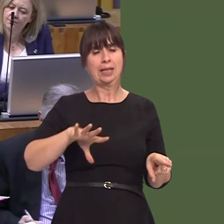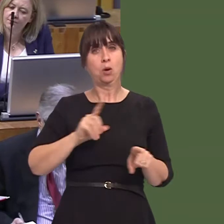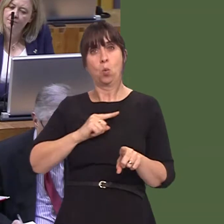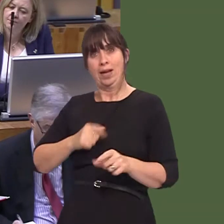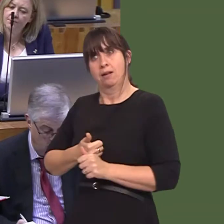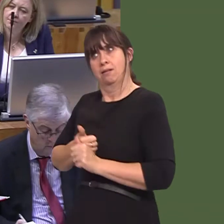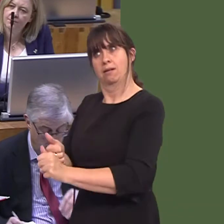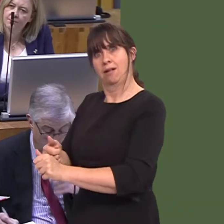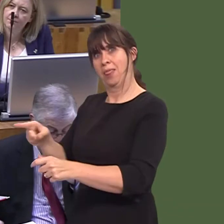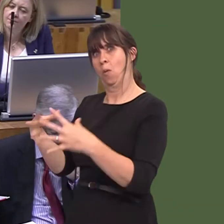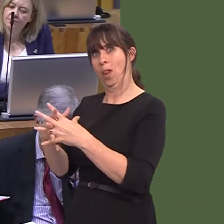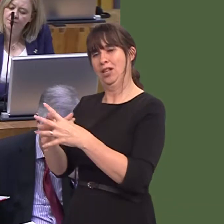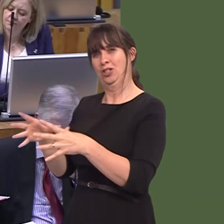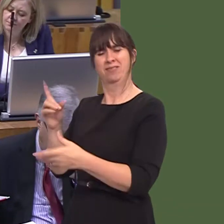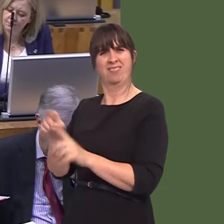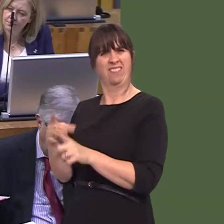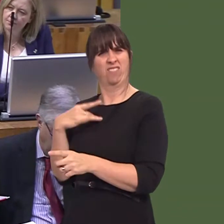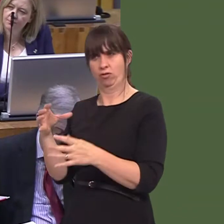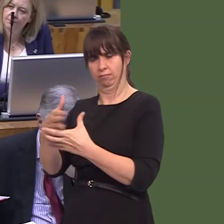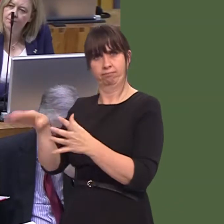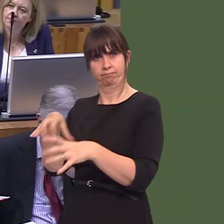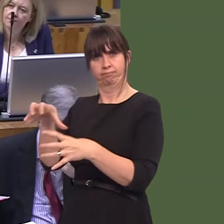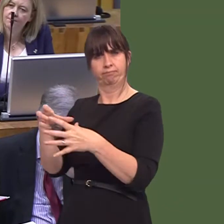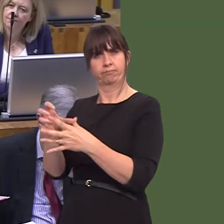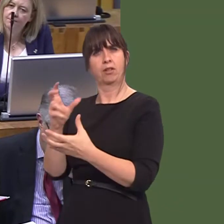people. The job of Government in those circumstances is to help those organisations, and that,